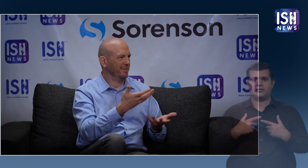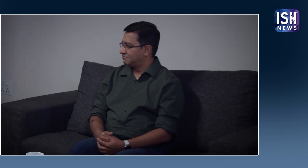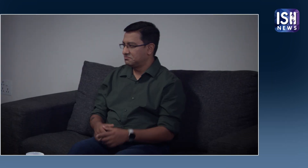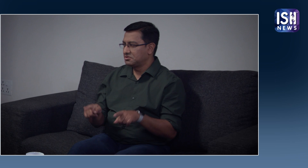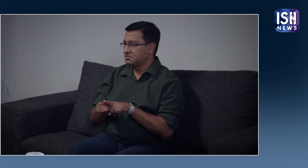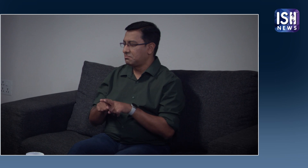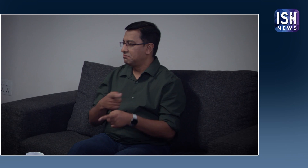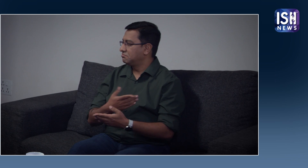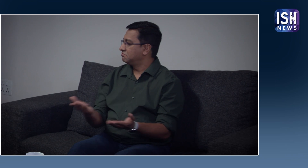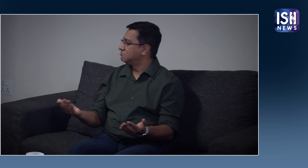Its the same for all.